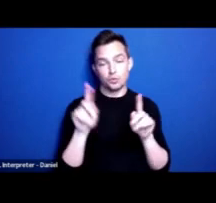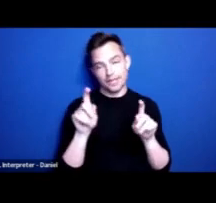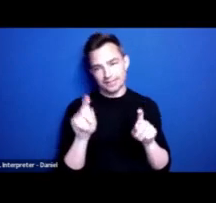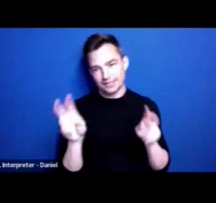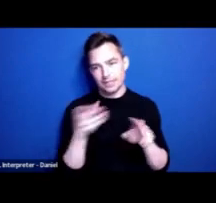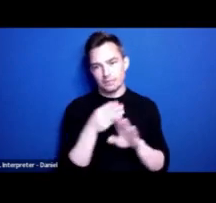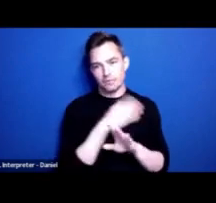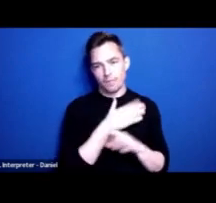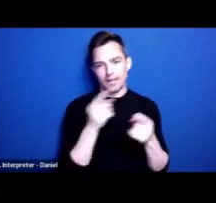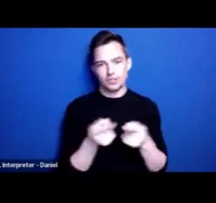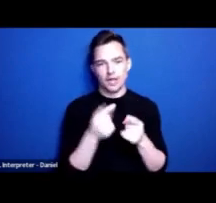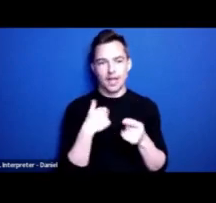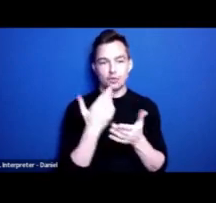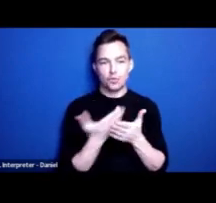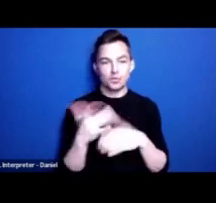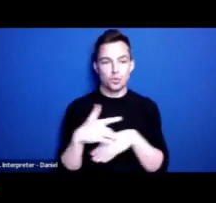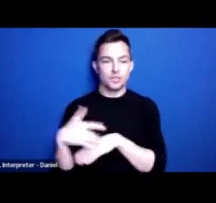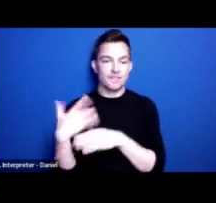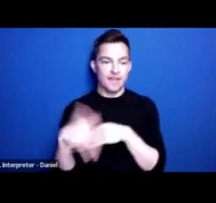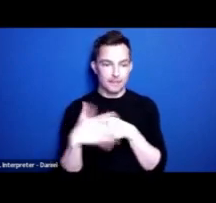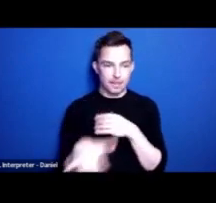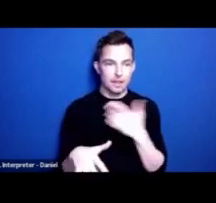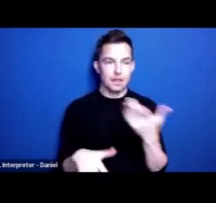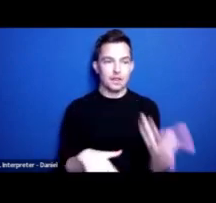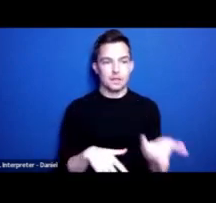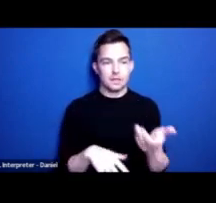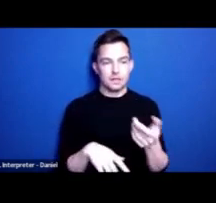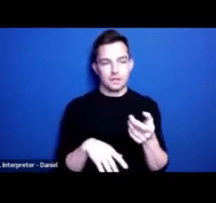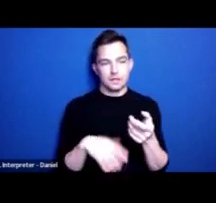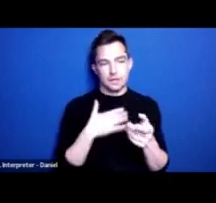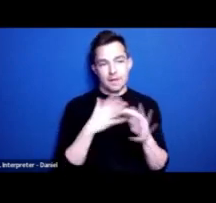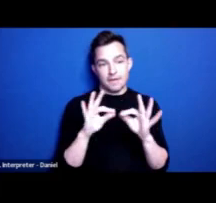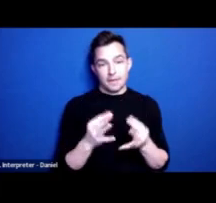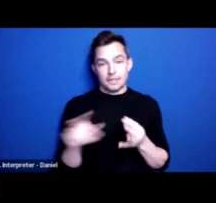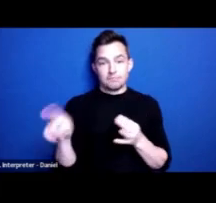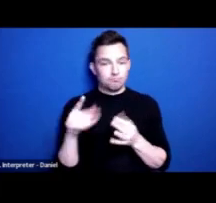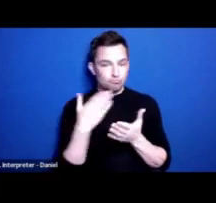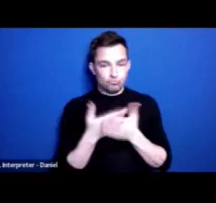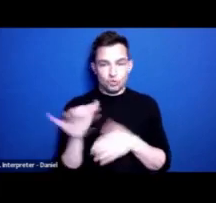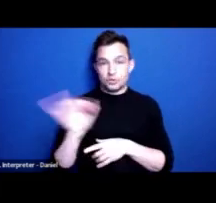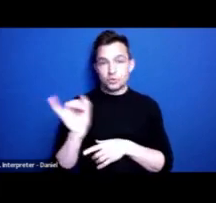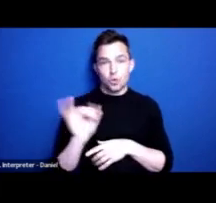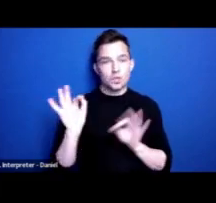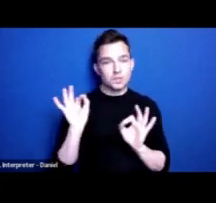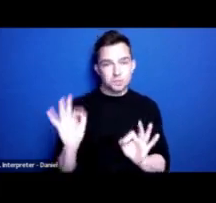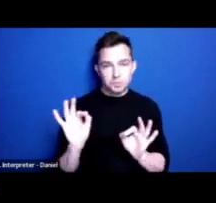my injury, I had resources. My family, you know, I had really good insurance. You know, my,